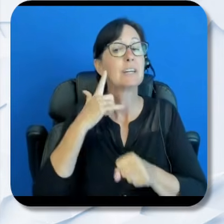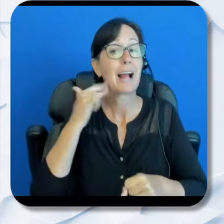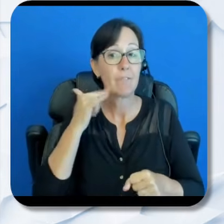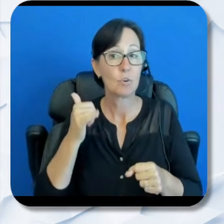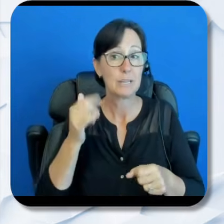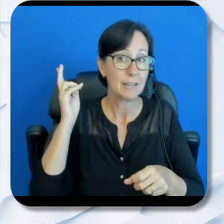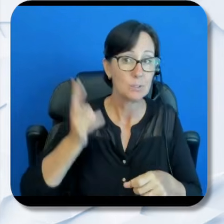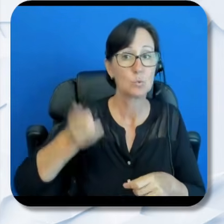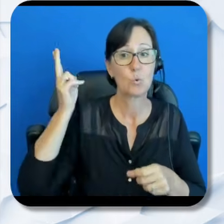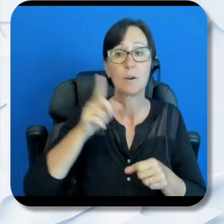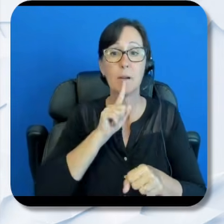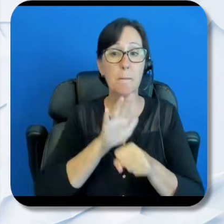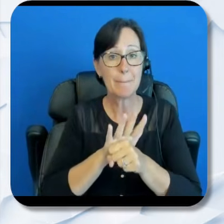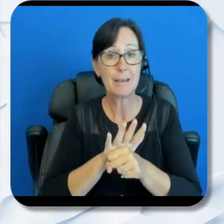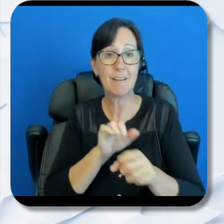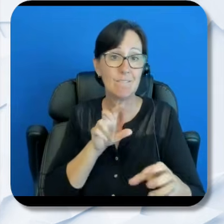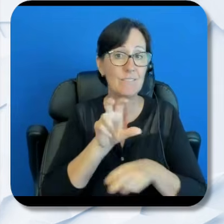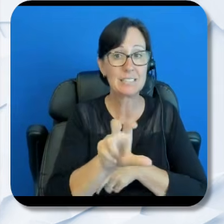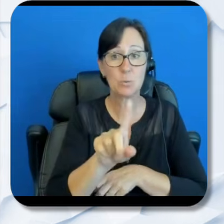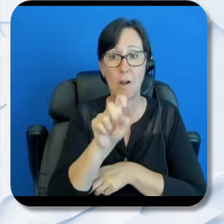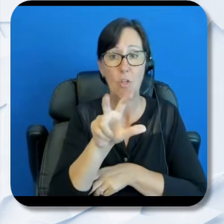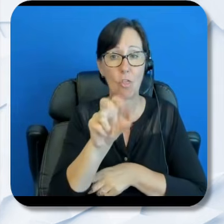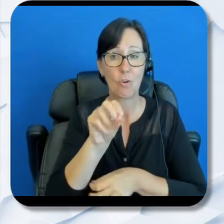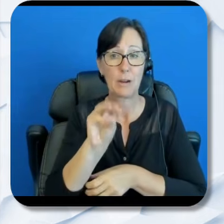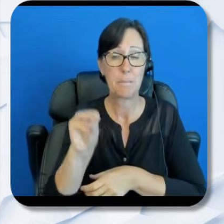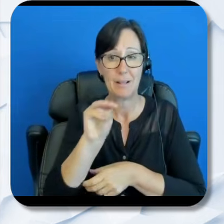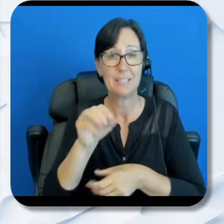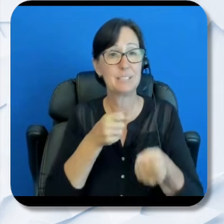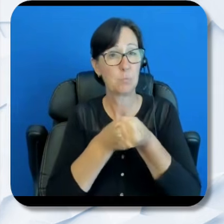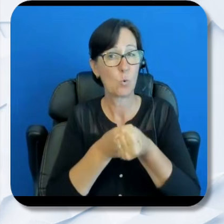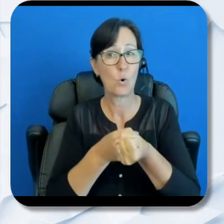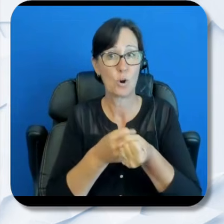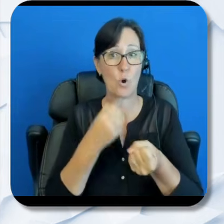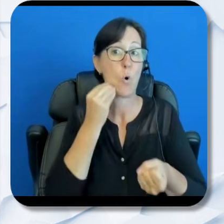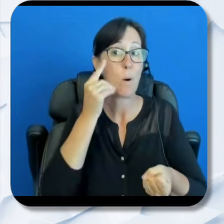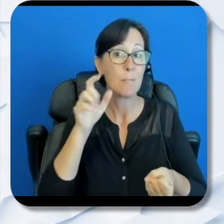commitment by investing $130 million to support homeless youth initiatives.